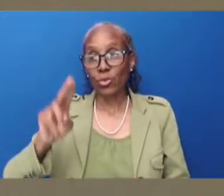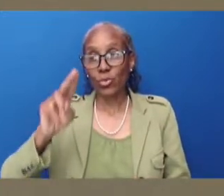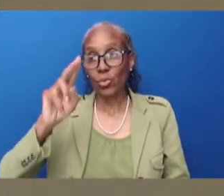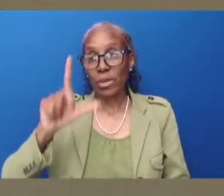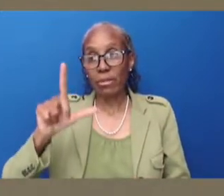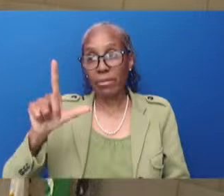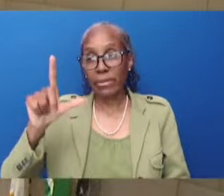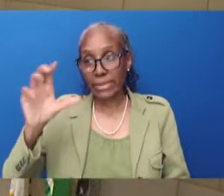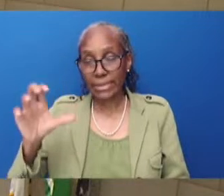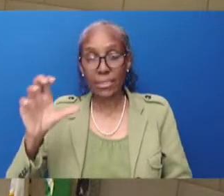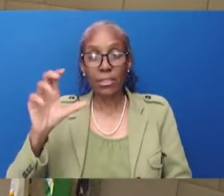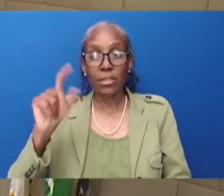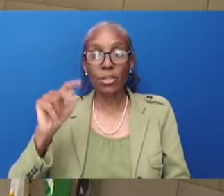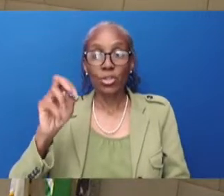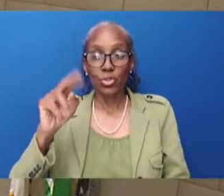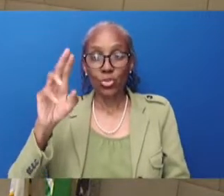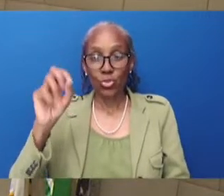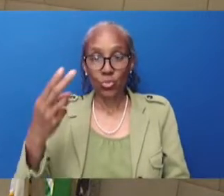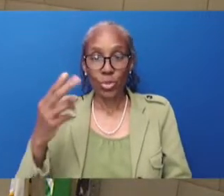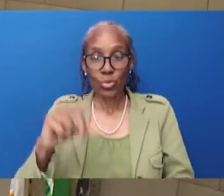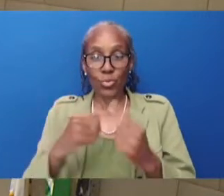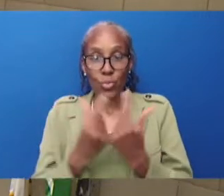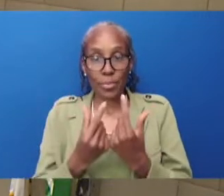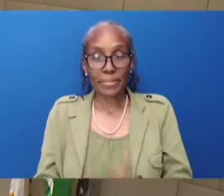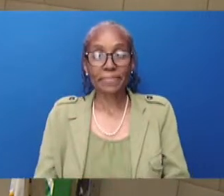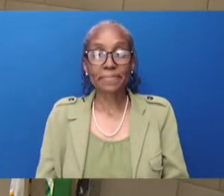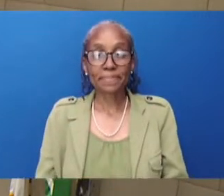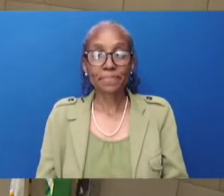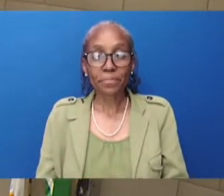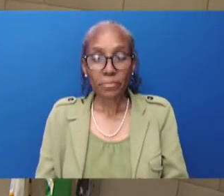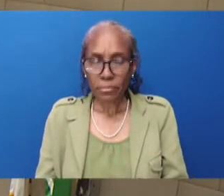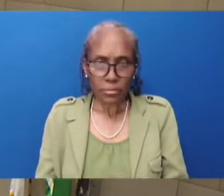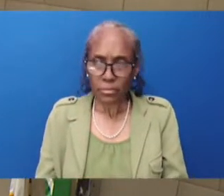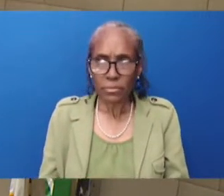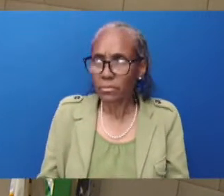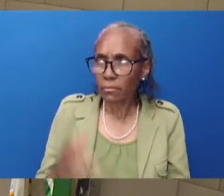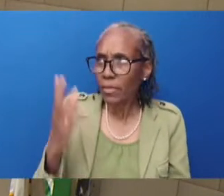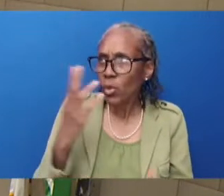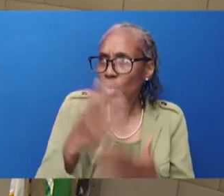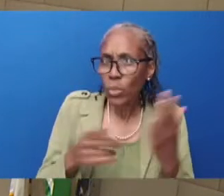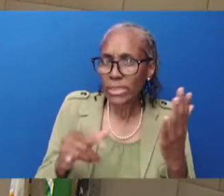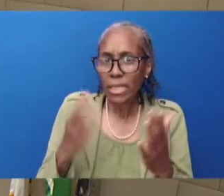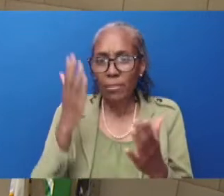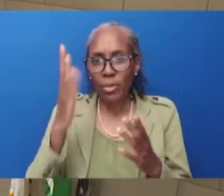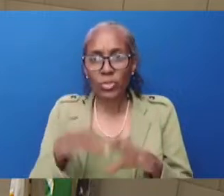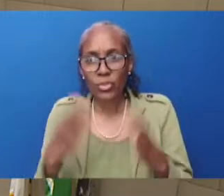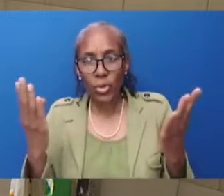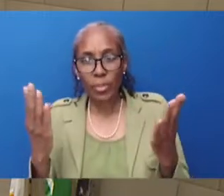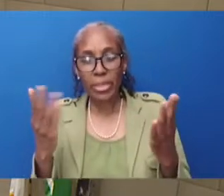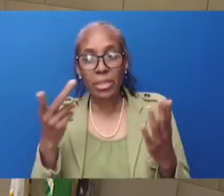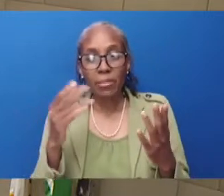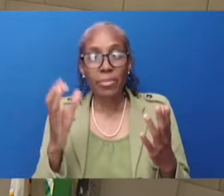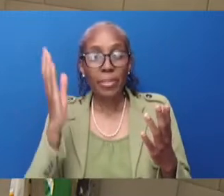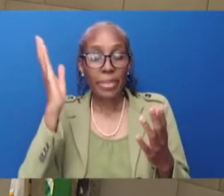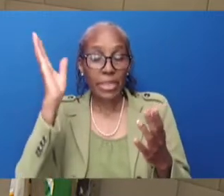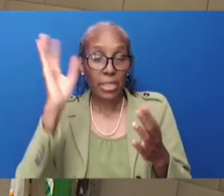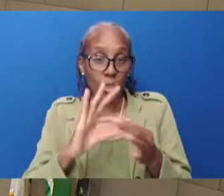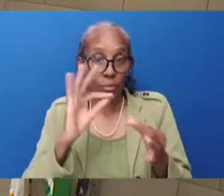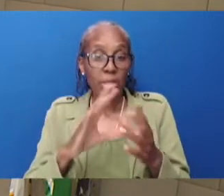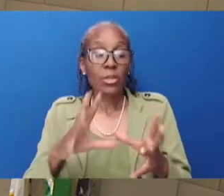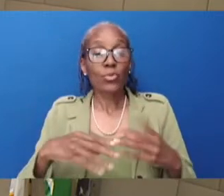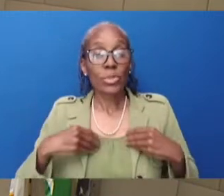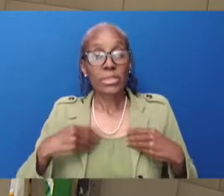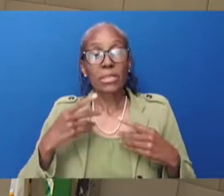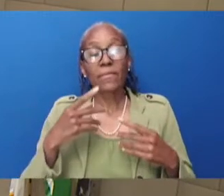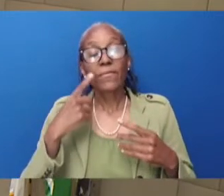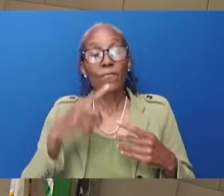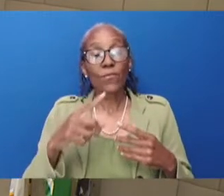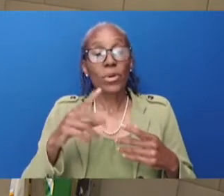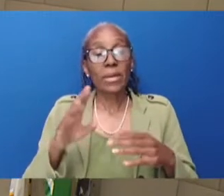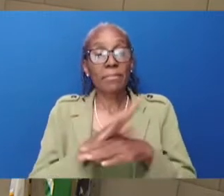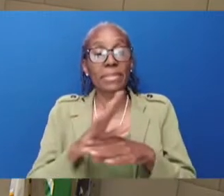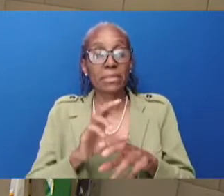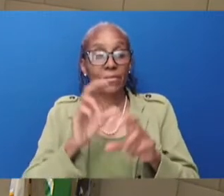INVESTMENT PROGRAM GRANT TO